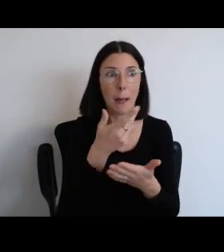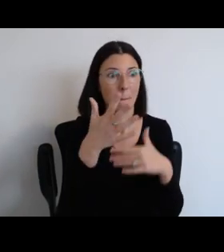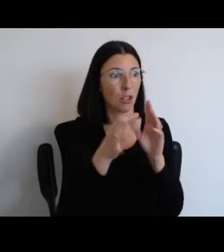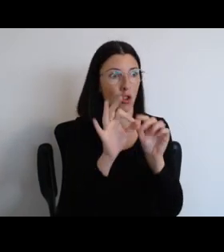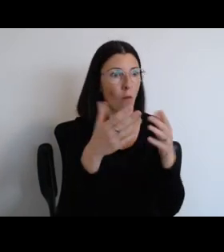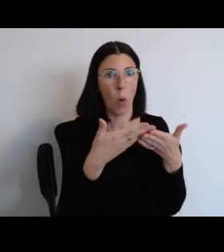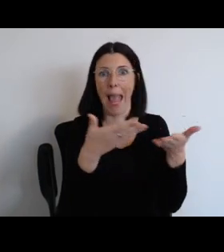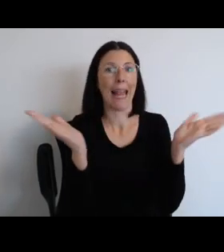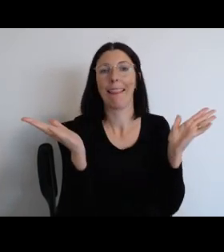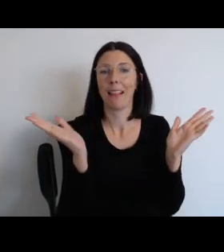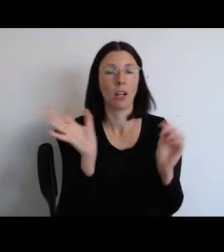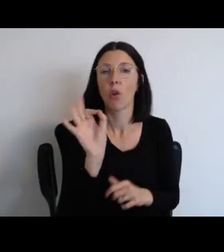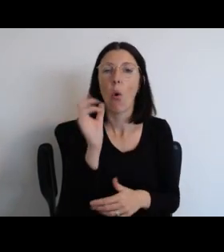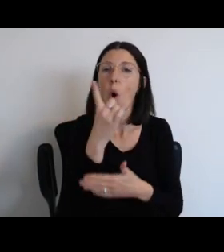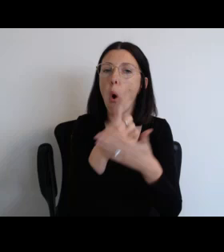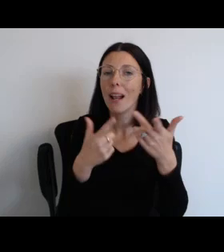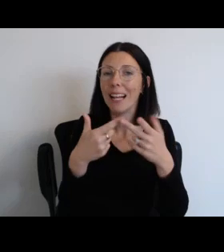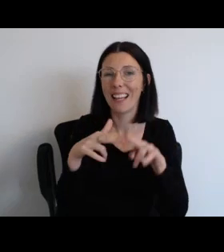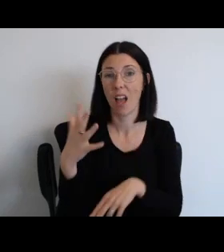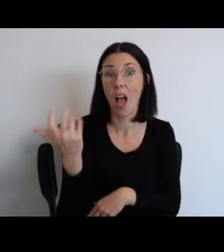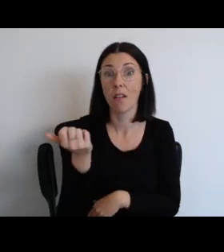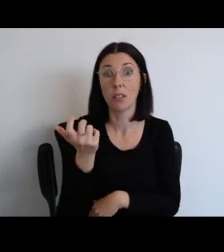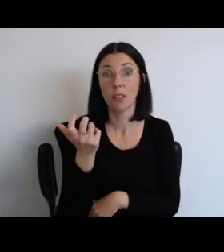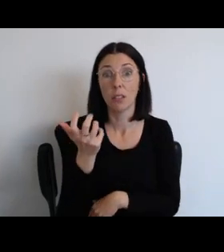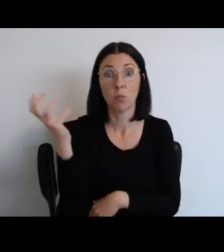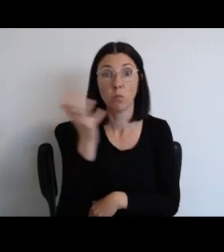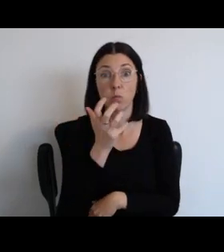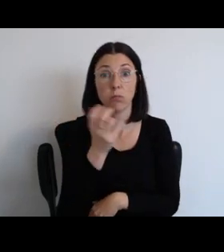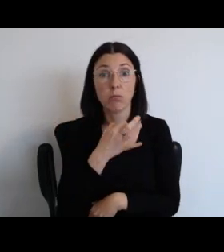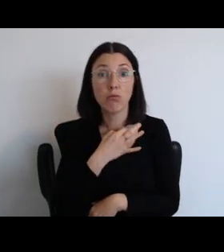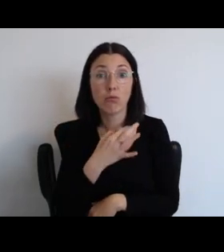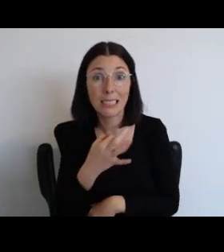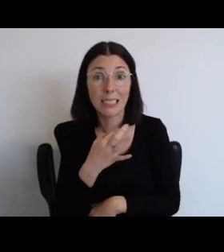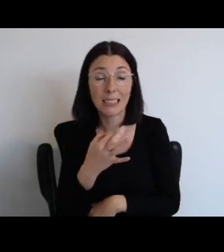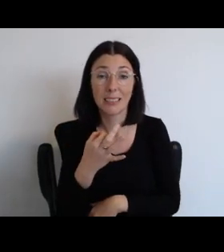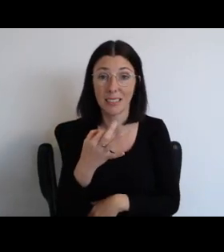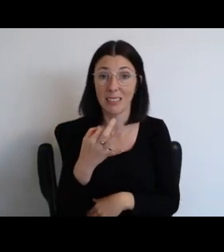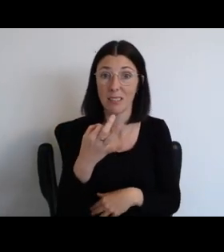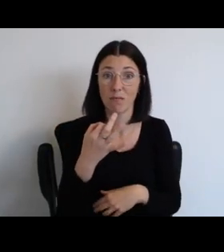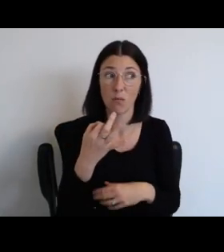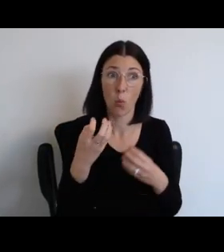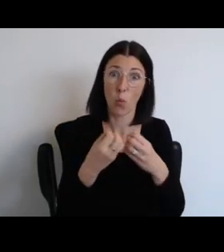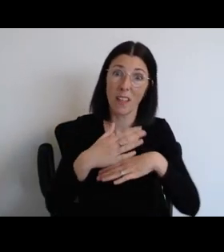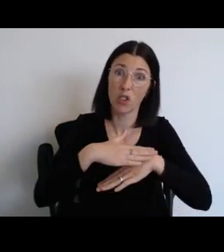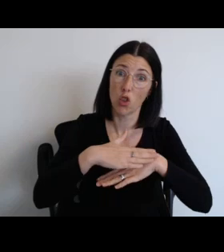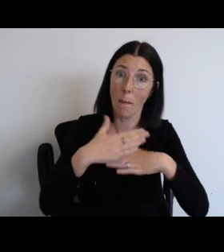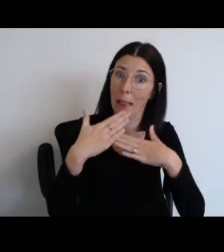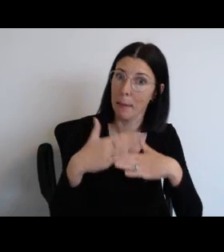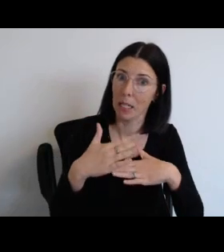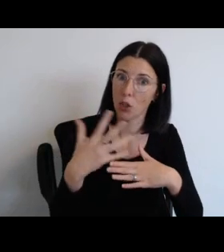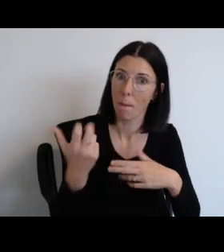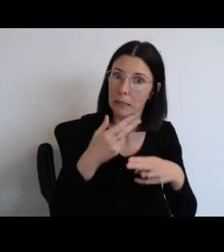um a risk that um was time Limited in my view and the other excuse uh the other thing that you need